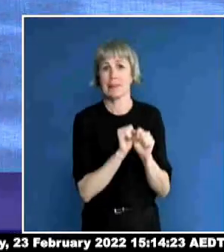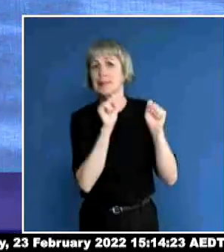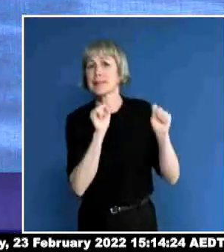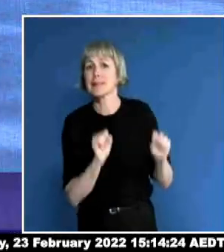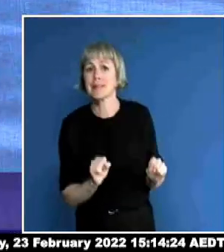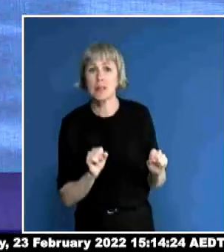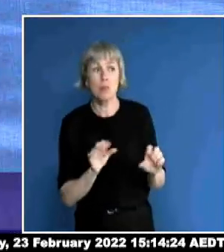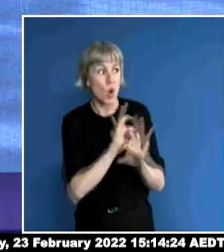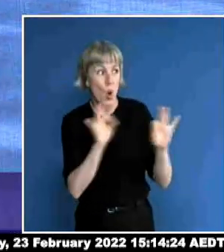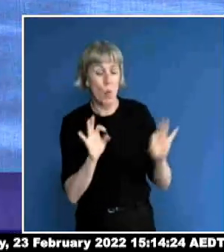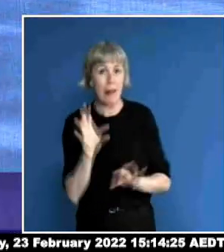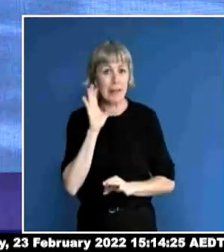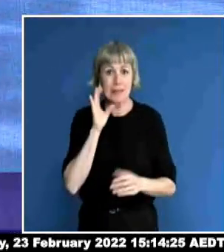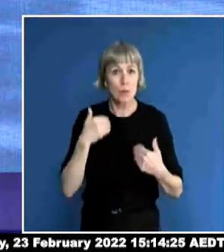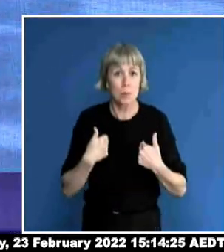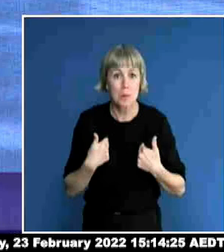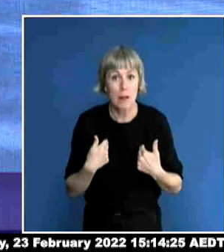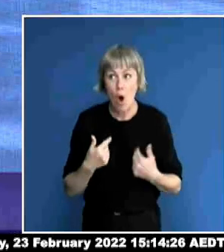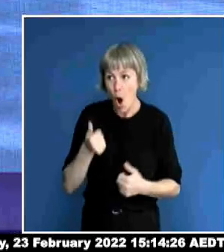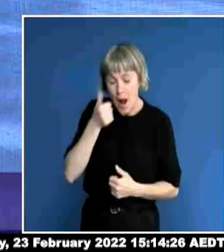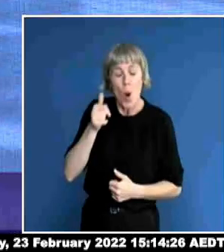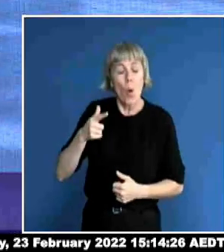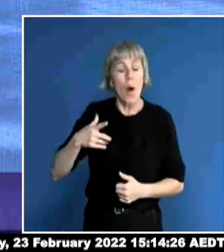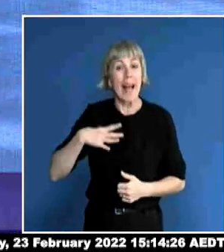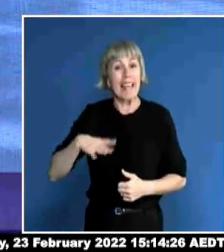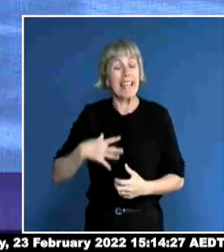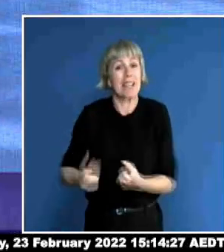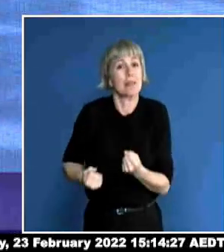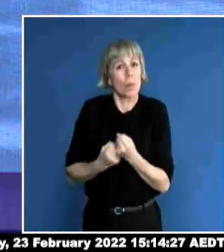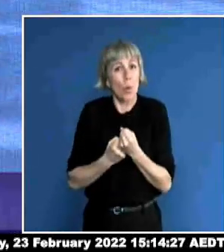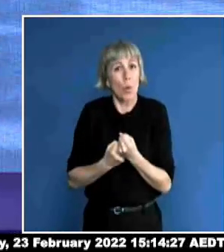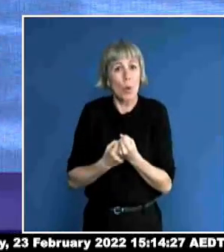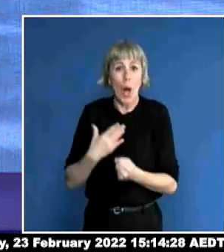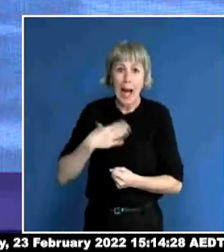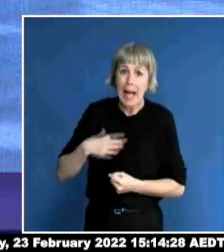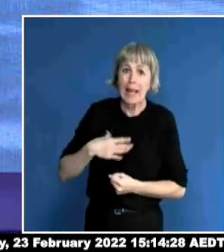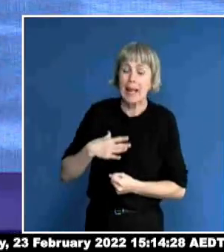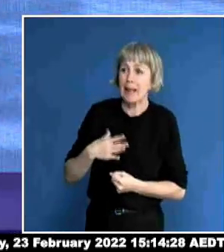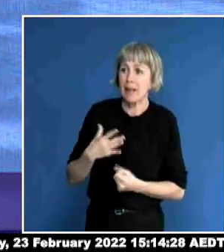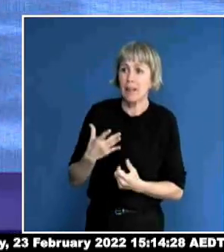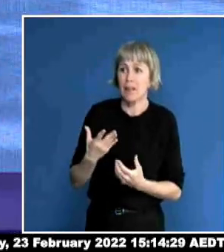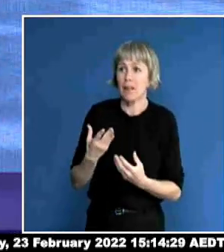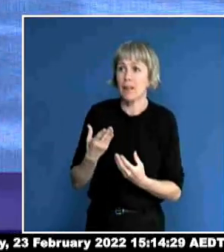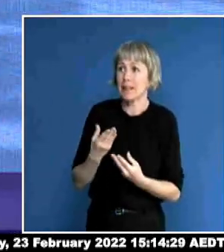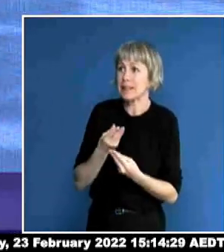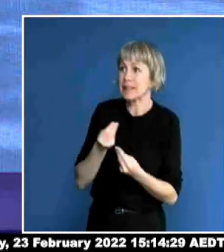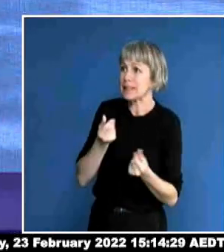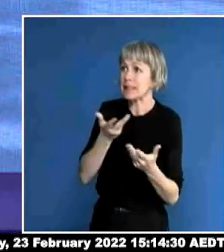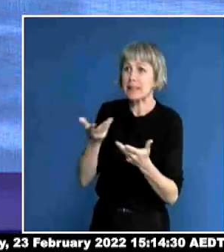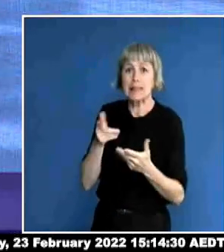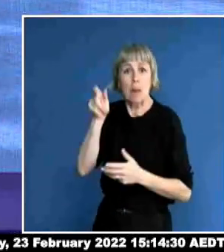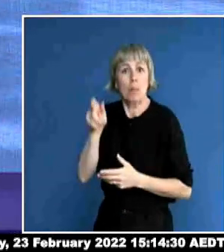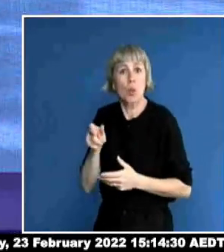I need someone to resolve the issues that are wrong with the system. I need practical support. Not a job plan.